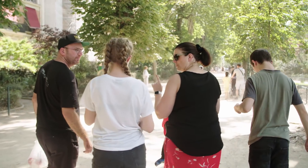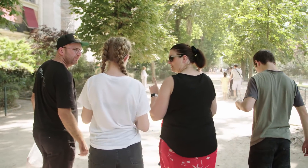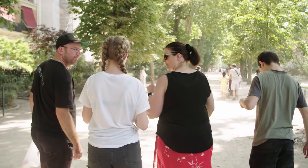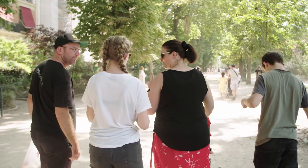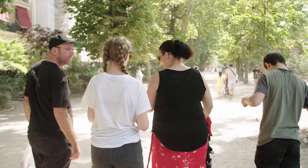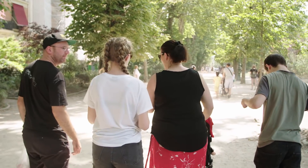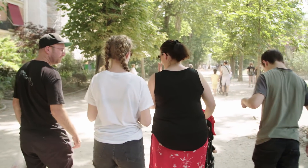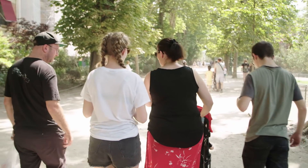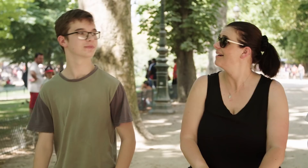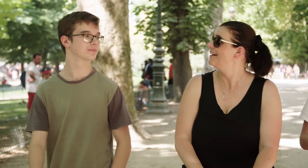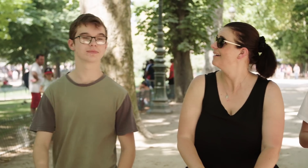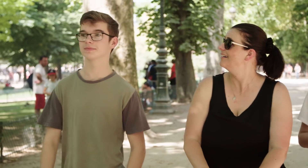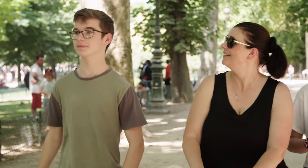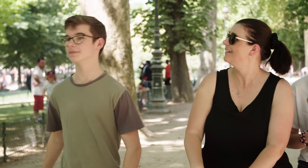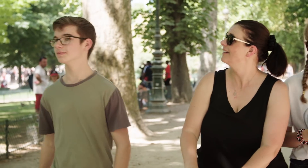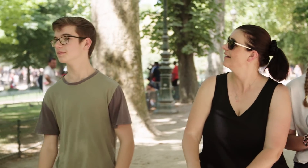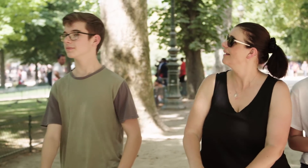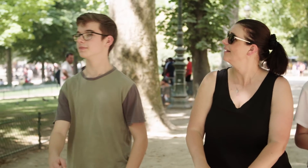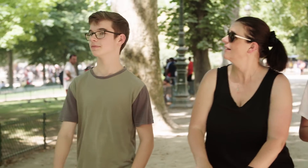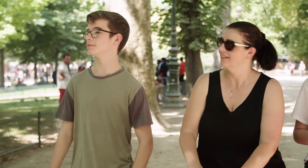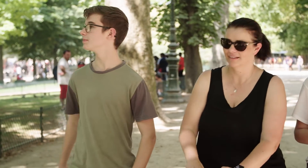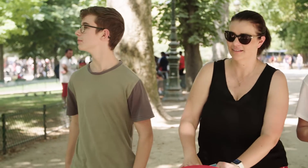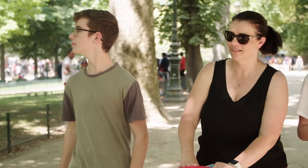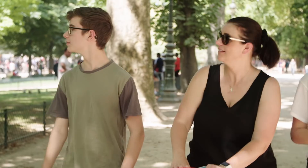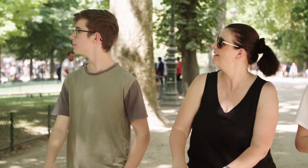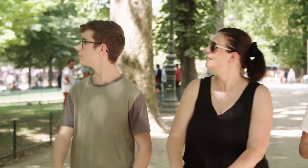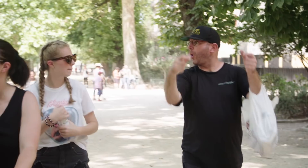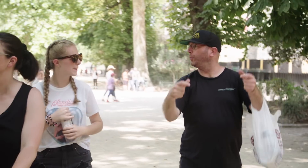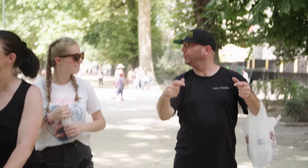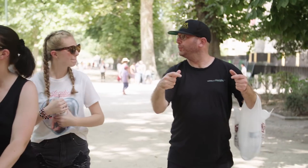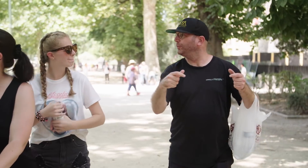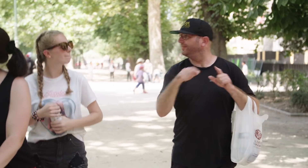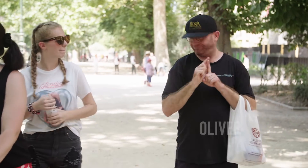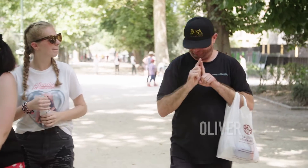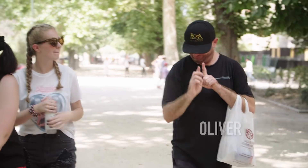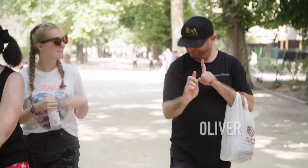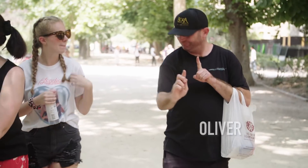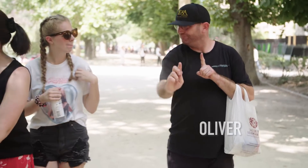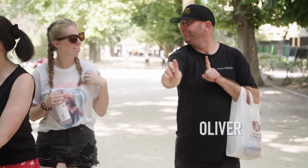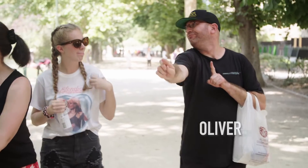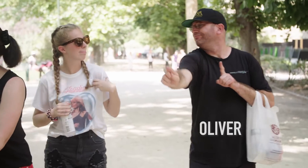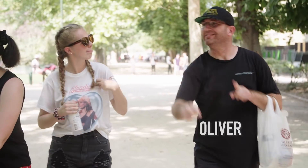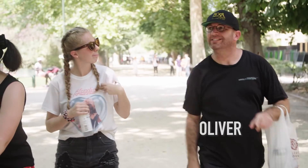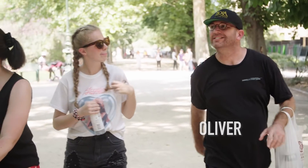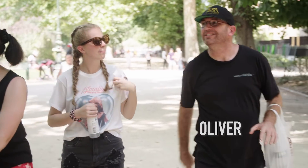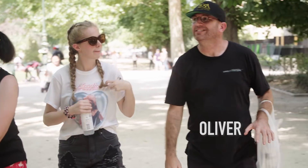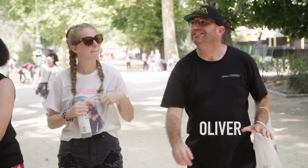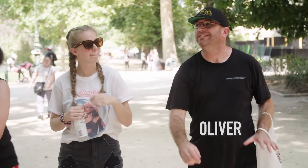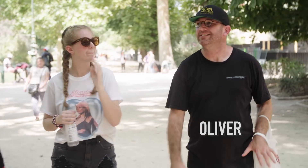I am Hearing. I have no Deaf people in my background. Oliver comes from a long line of really staunch, strong Deaf people,